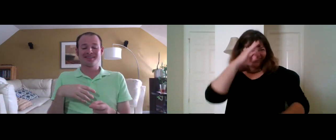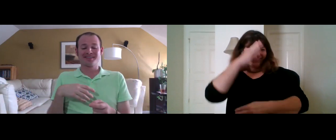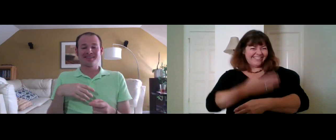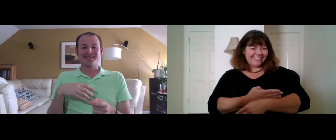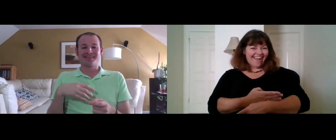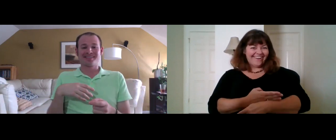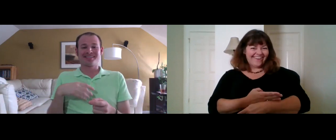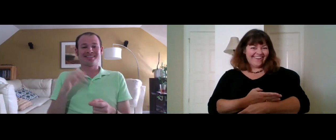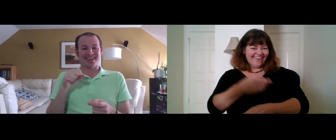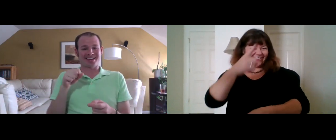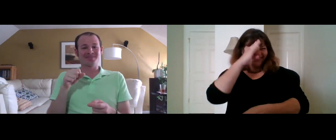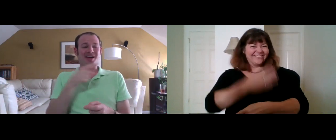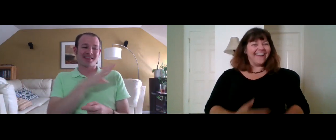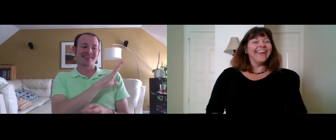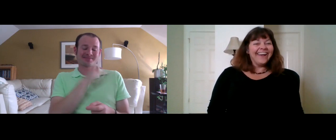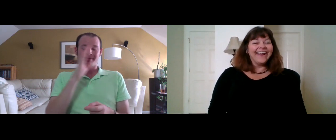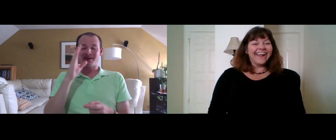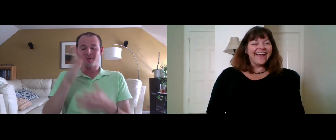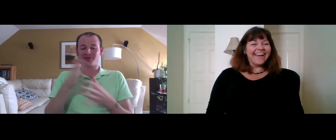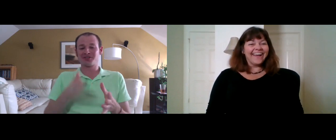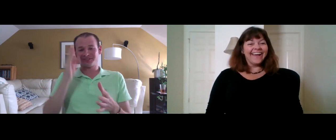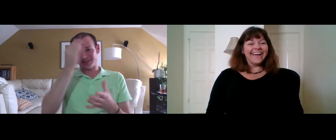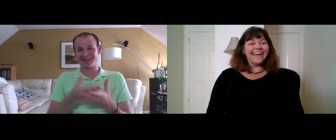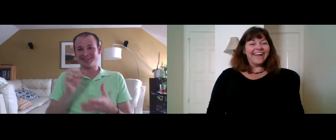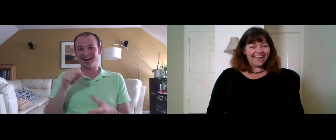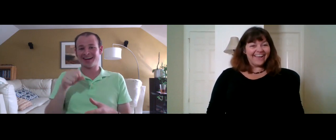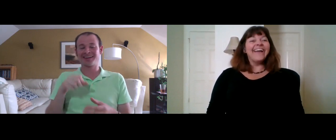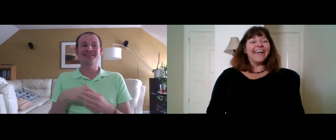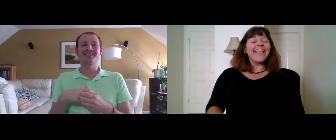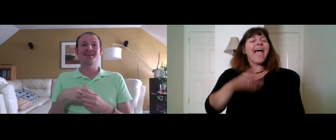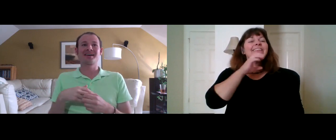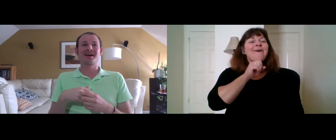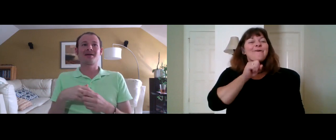Is that your son Yes, that's my partner's son How old is he (missed this)